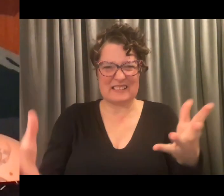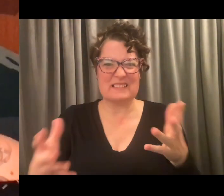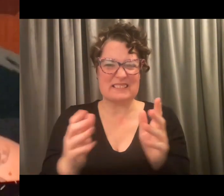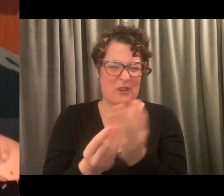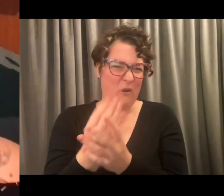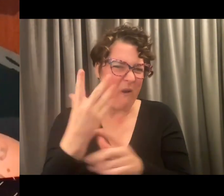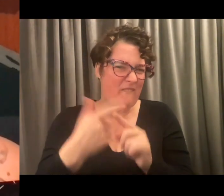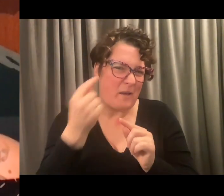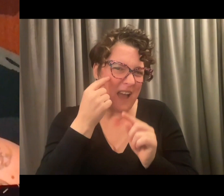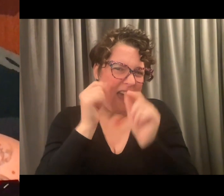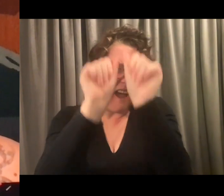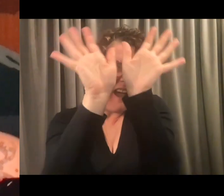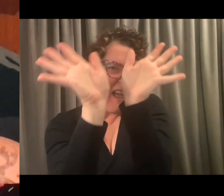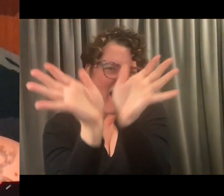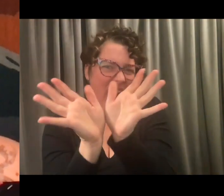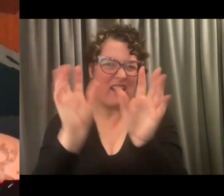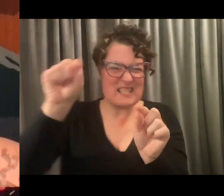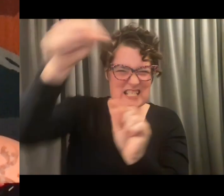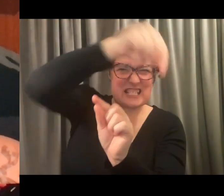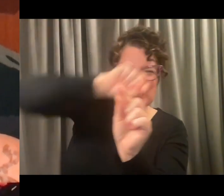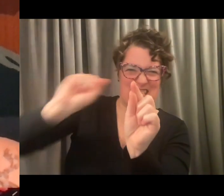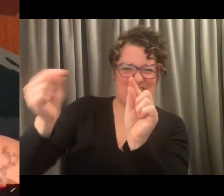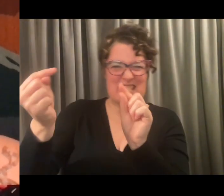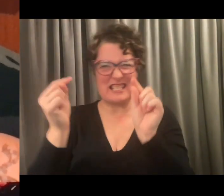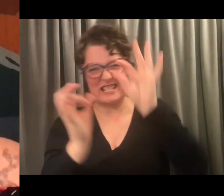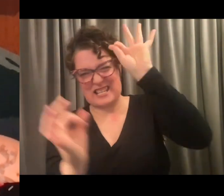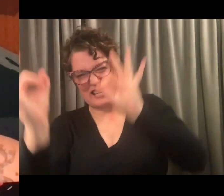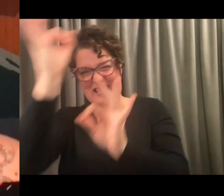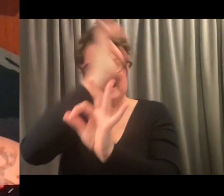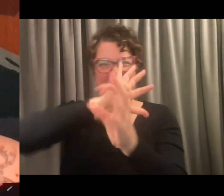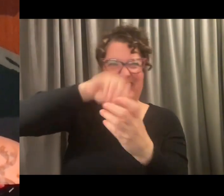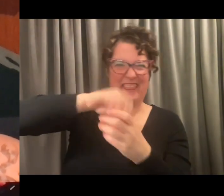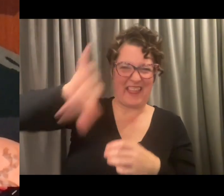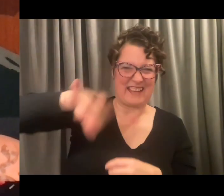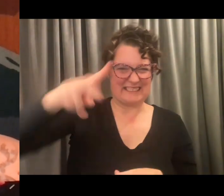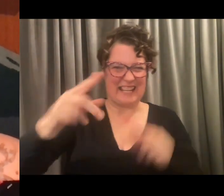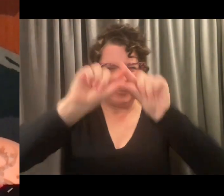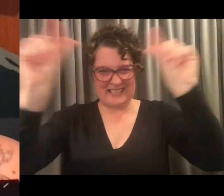right there inside of the great big golden ring, and it was twisting and turning.